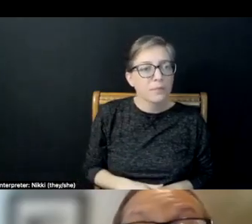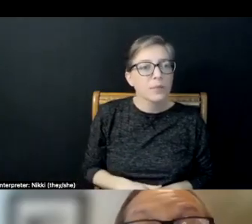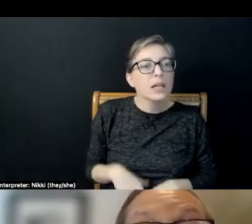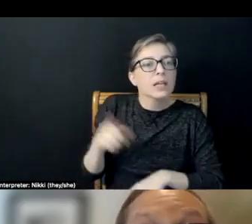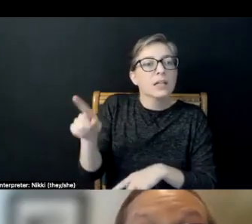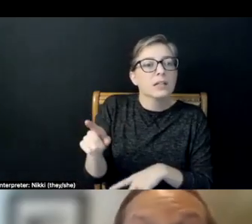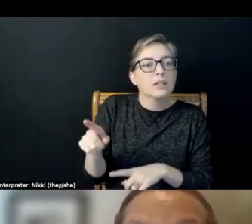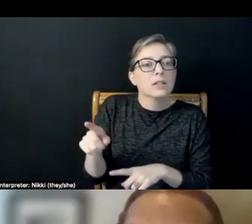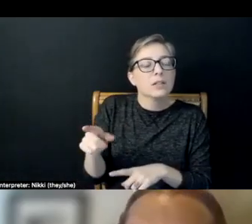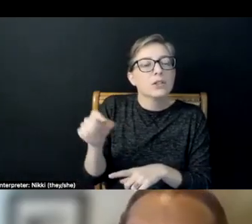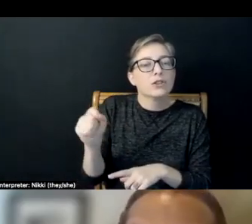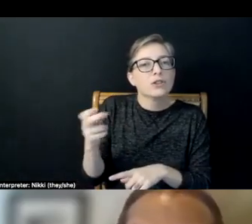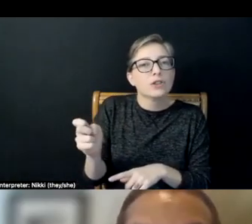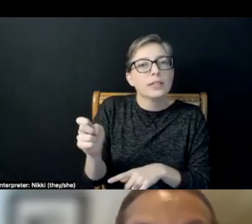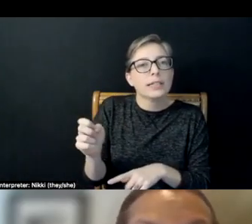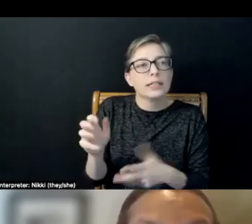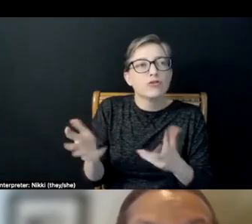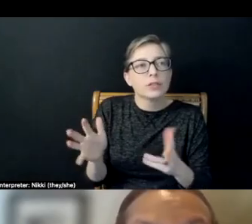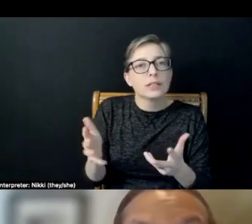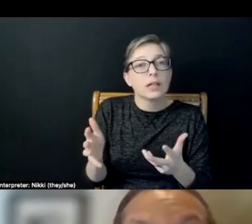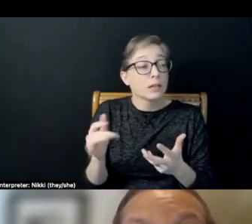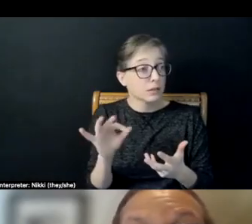some extended examination and study, then